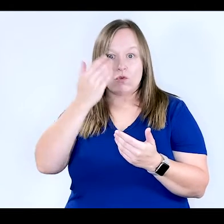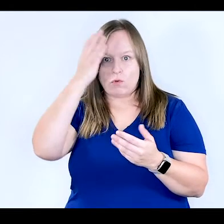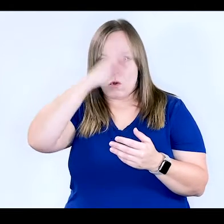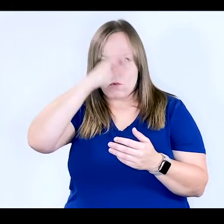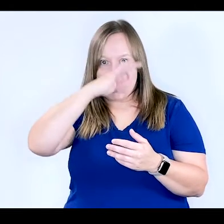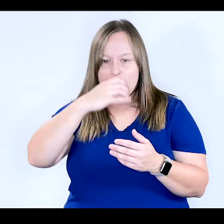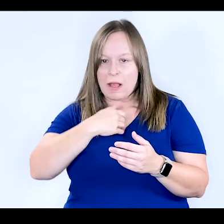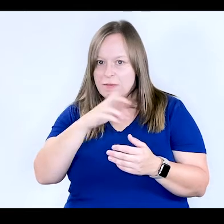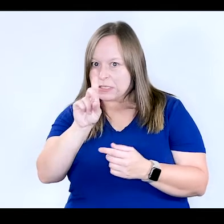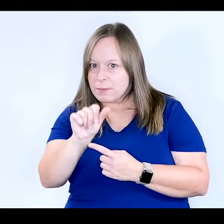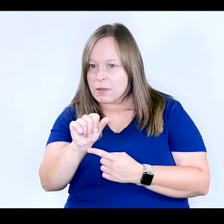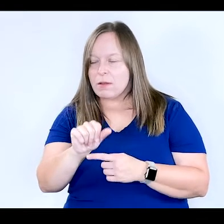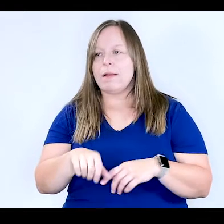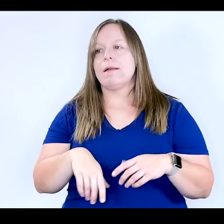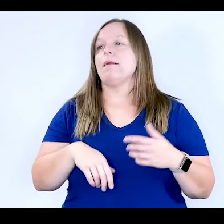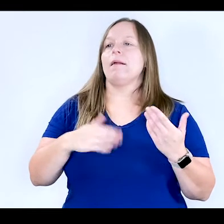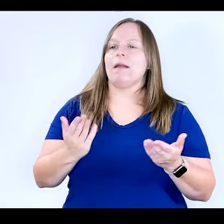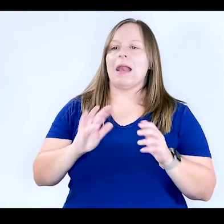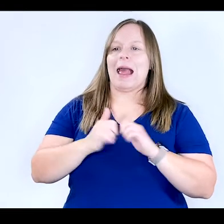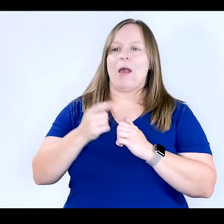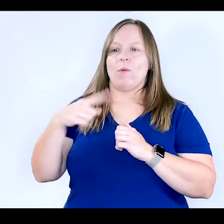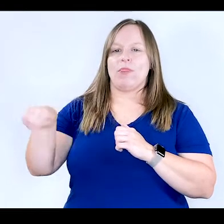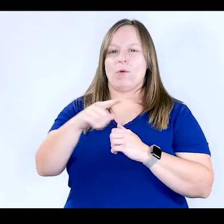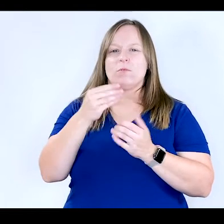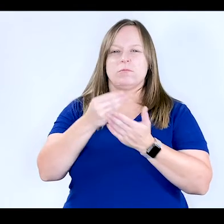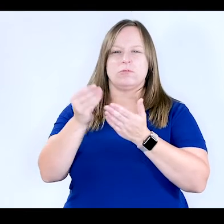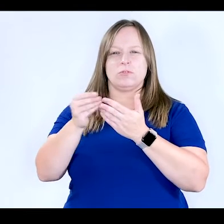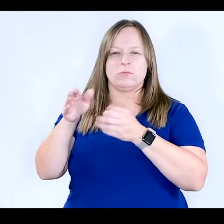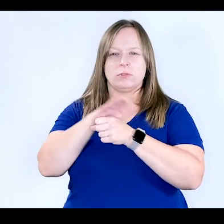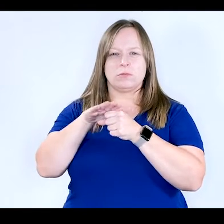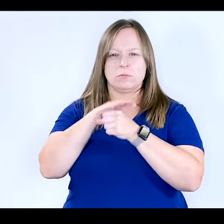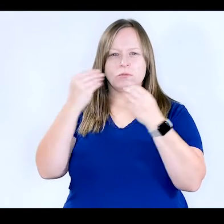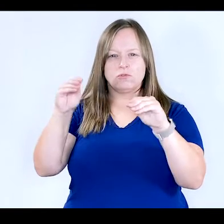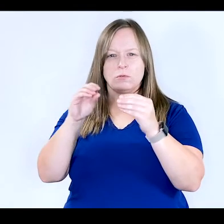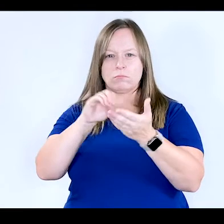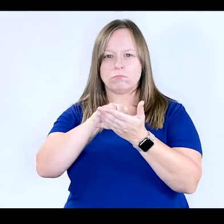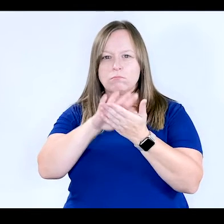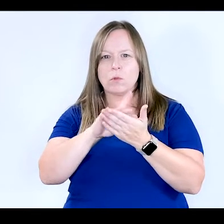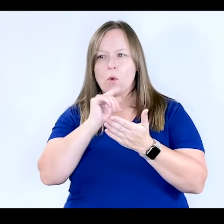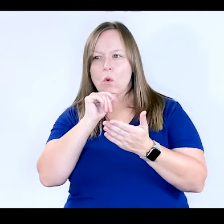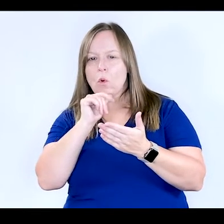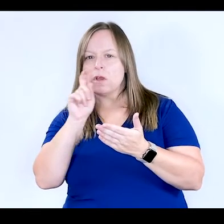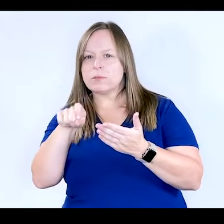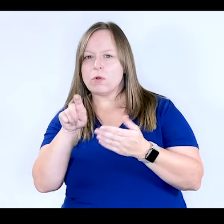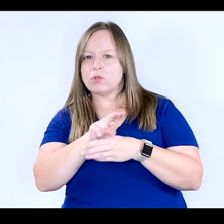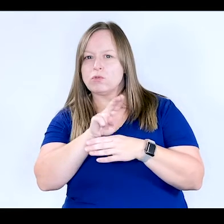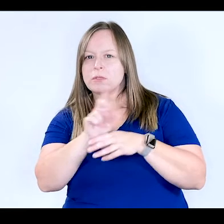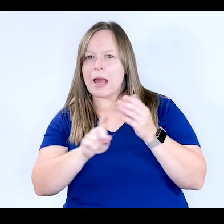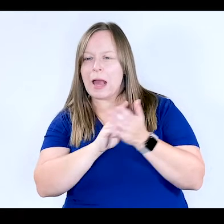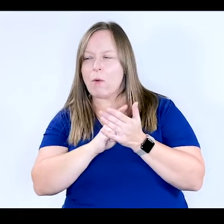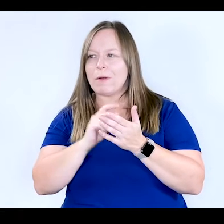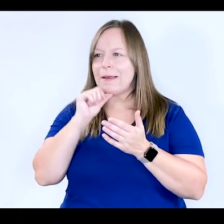have a disability and how would those markets really be able to track who is supposed to be using these hours?